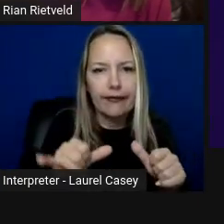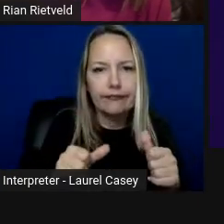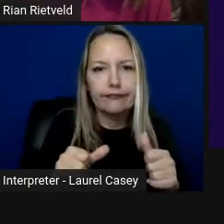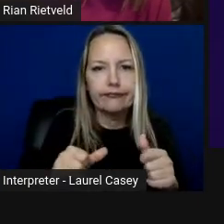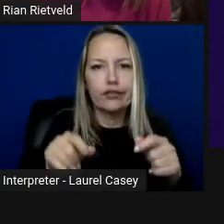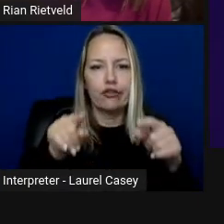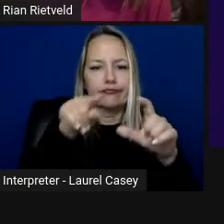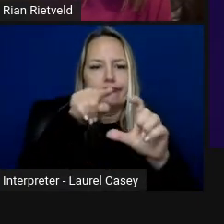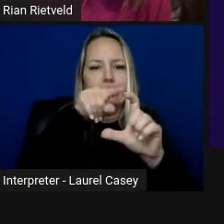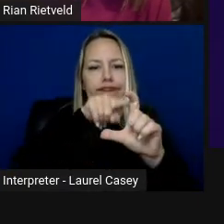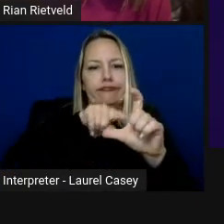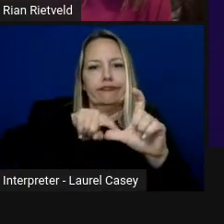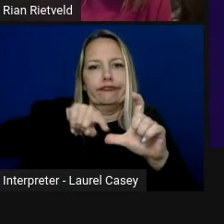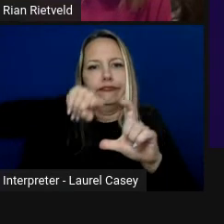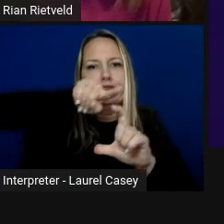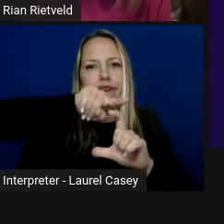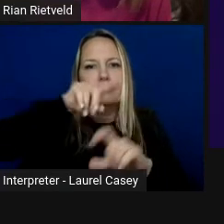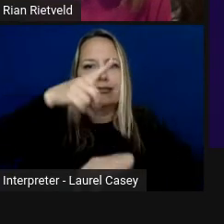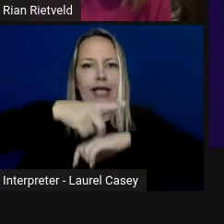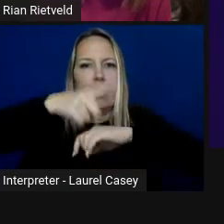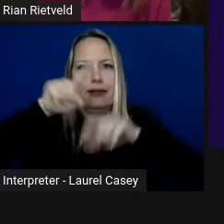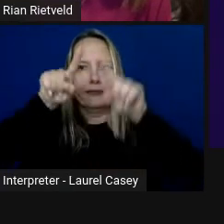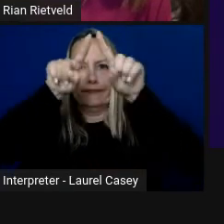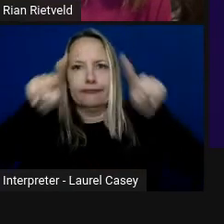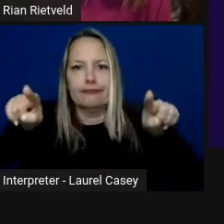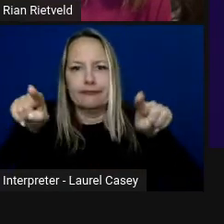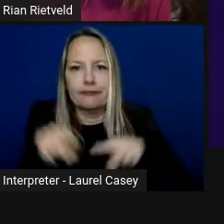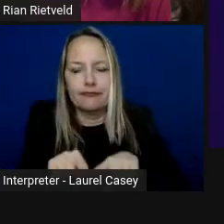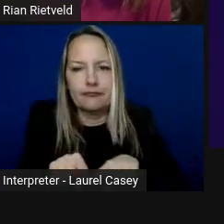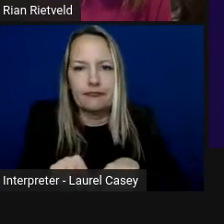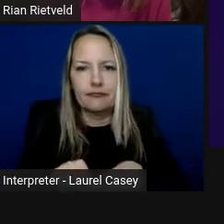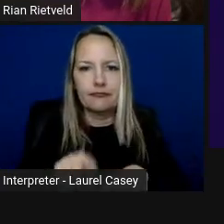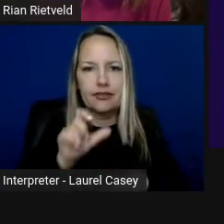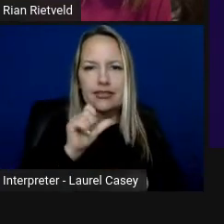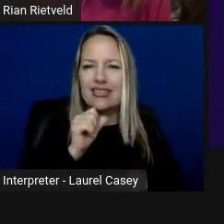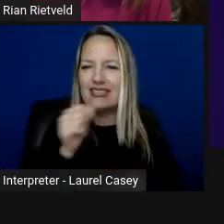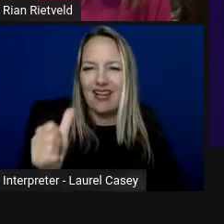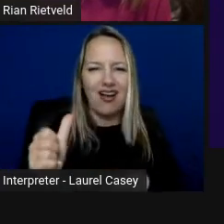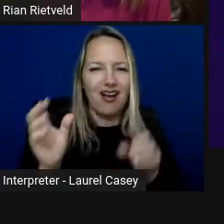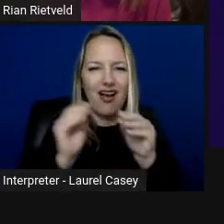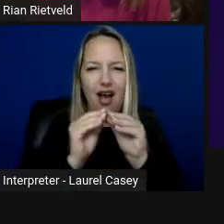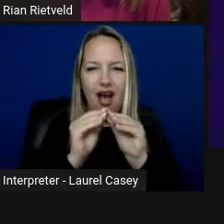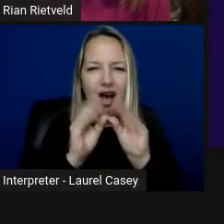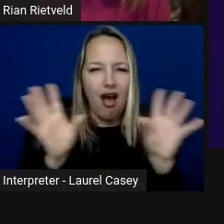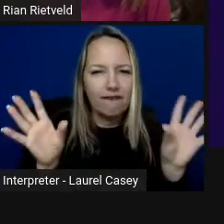and this diamond and it's not obvious from looking at these